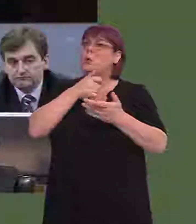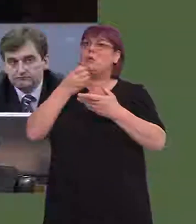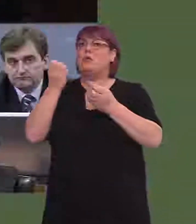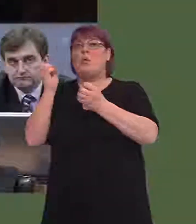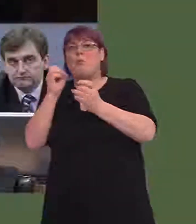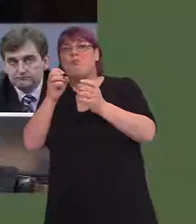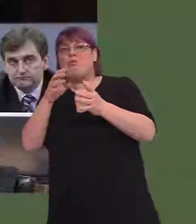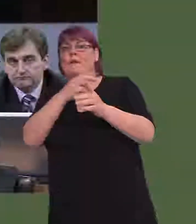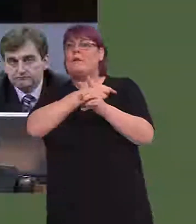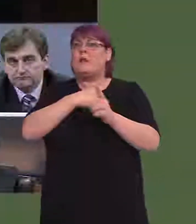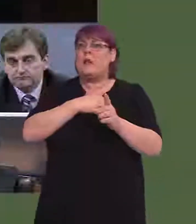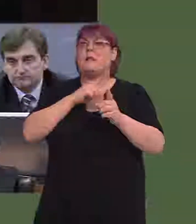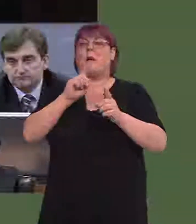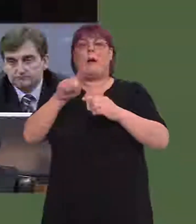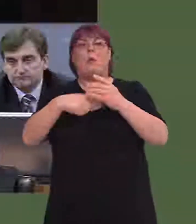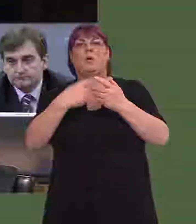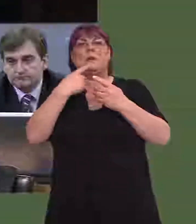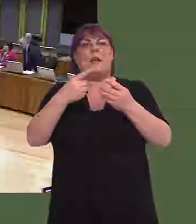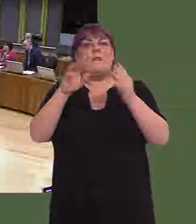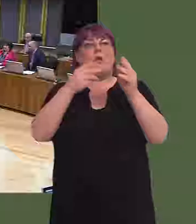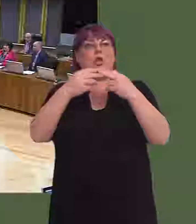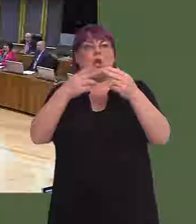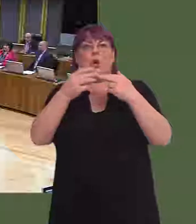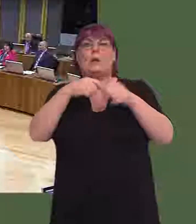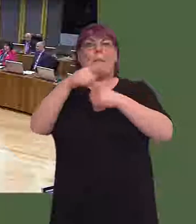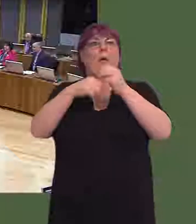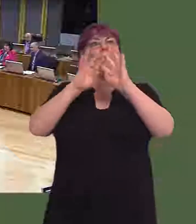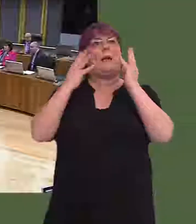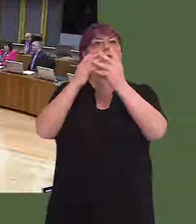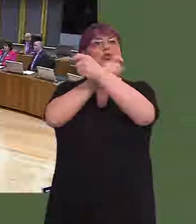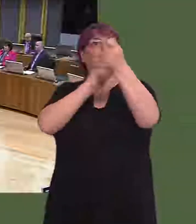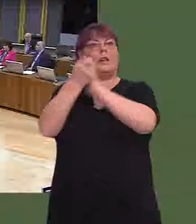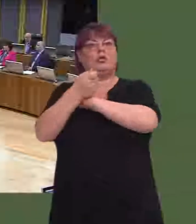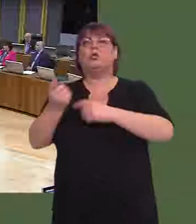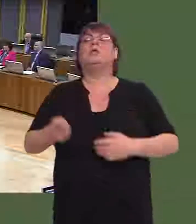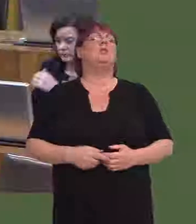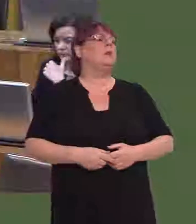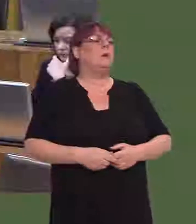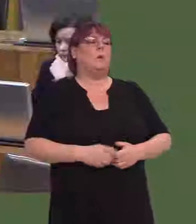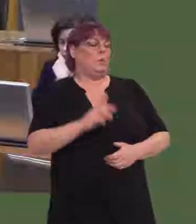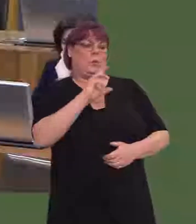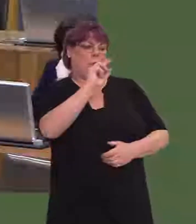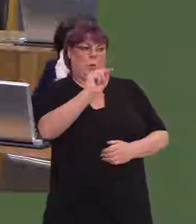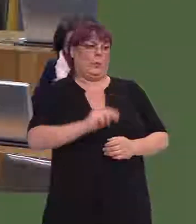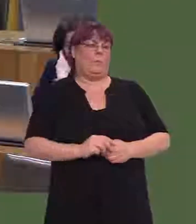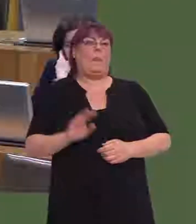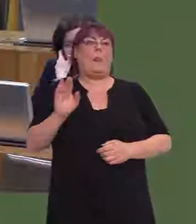press lines in relation to the reshuffle. Carwyn Jones AM: No. And, the answer to the first question is that all relevant evidence was made available to